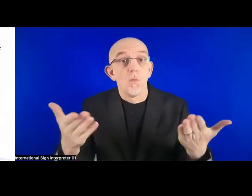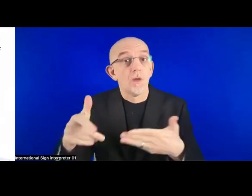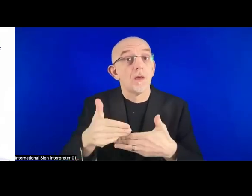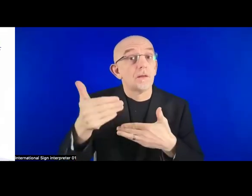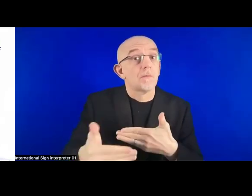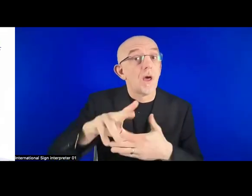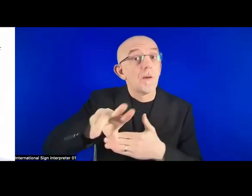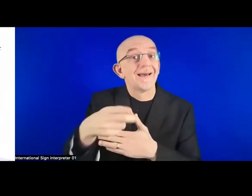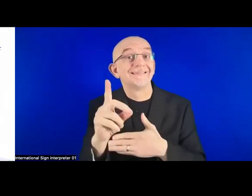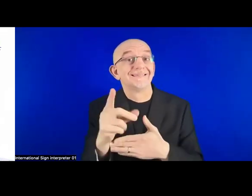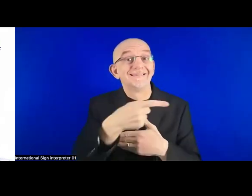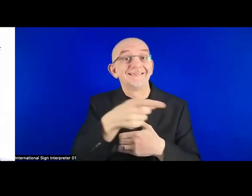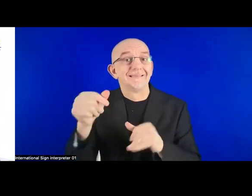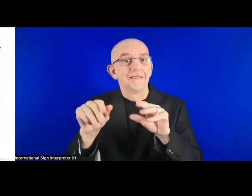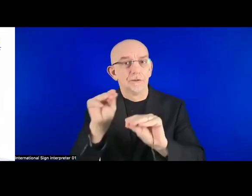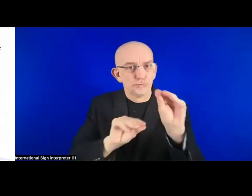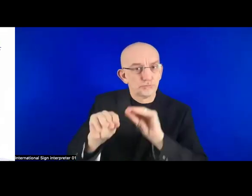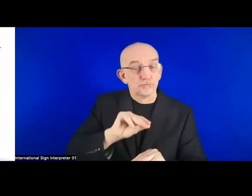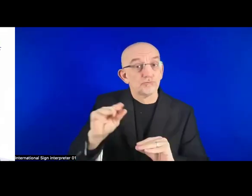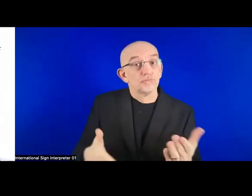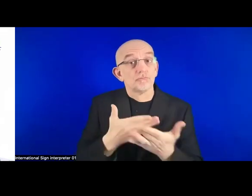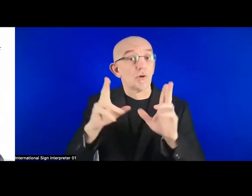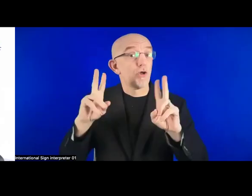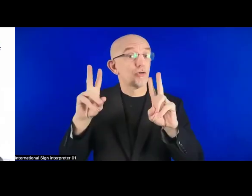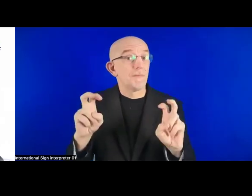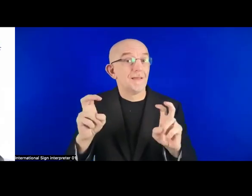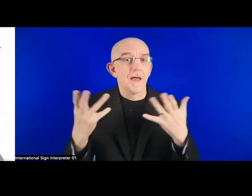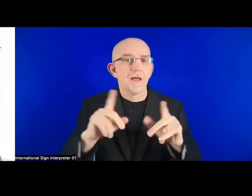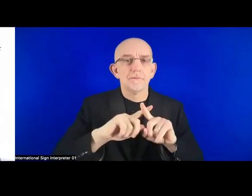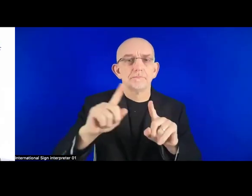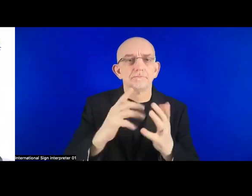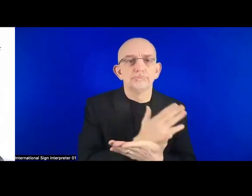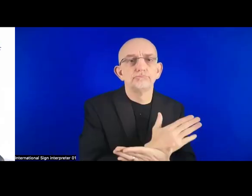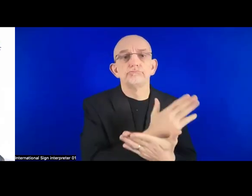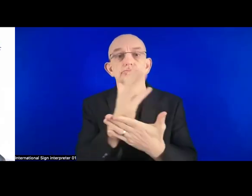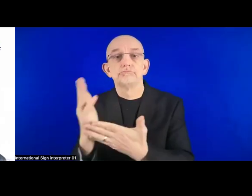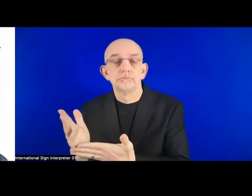freedom to develop their area of interest as long as the topic relates to a major